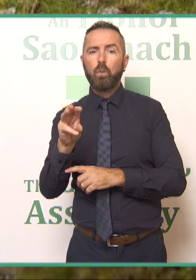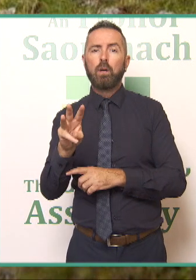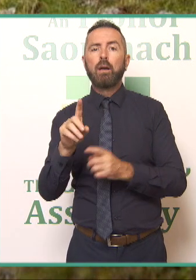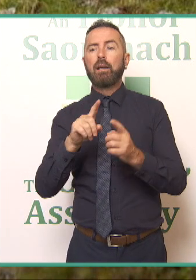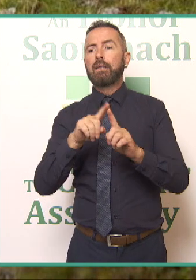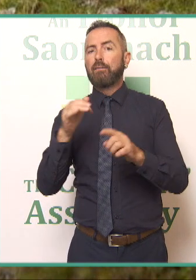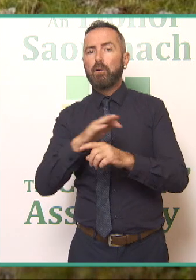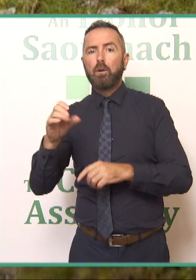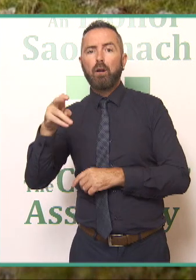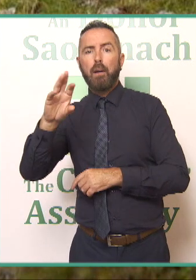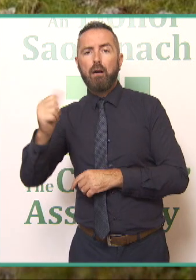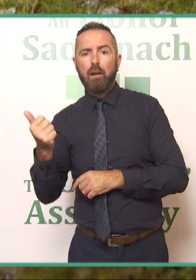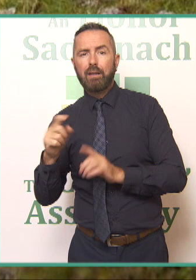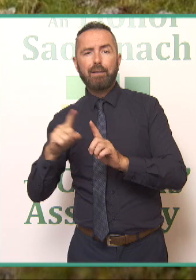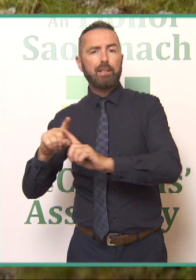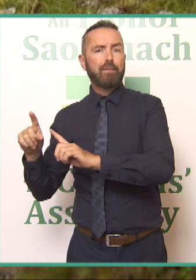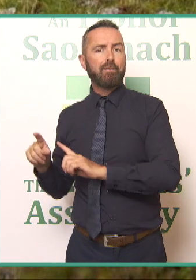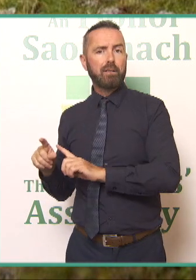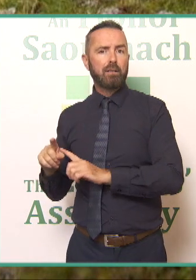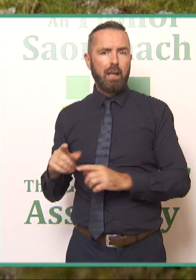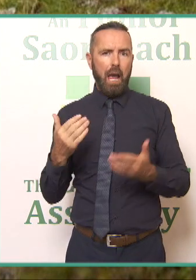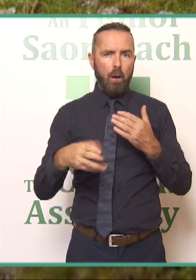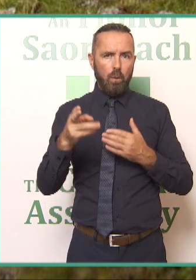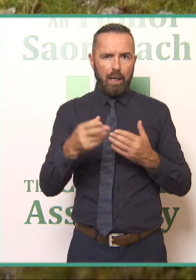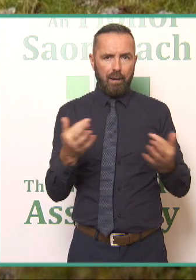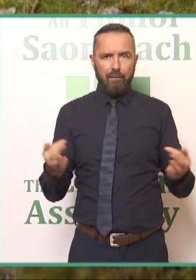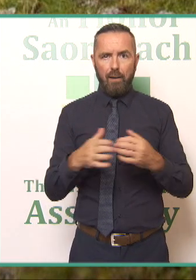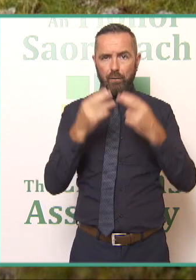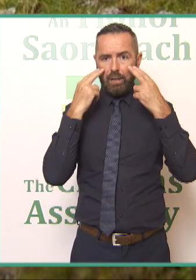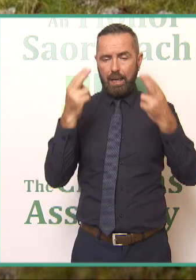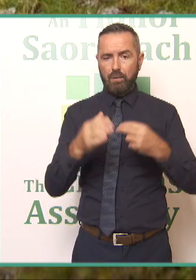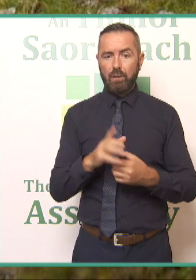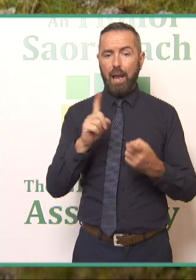for nature and really importantly we haven't talked about this so far I think is what will